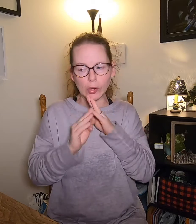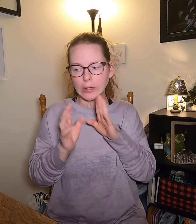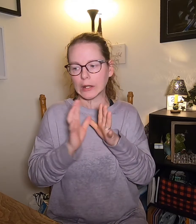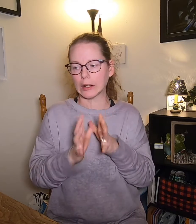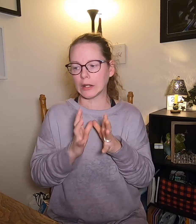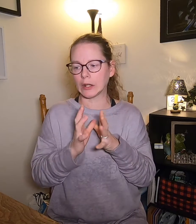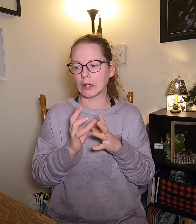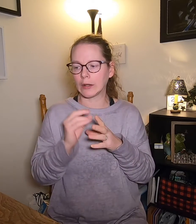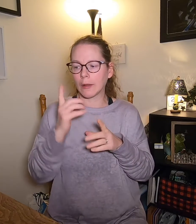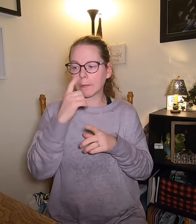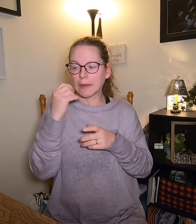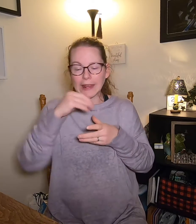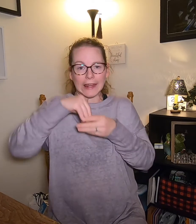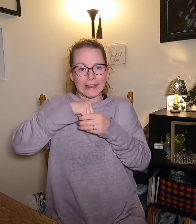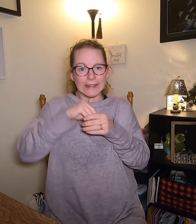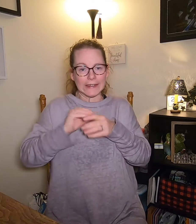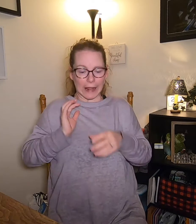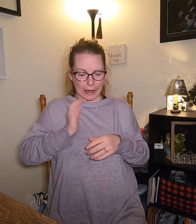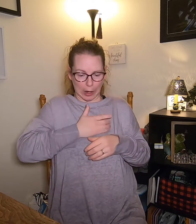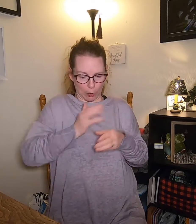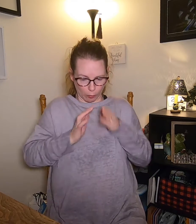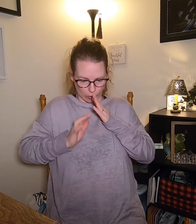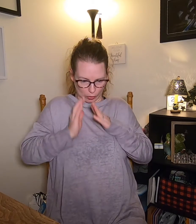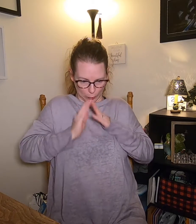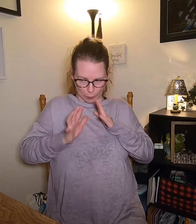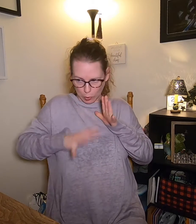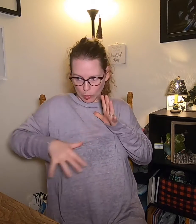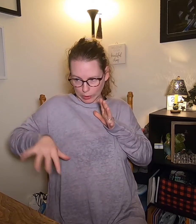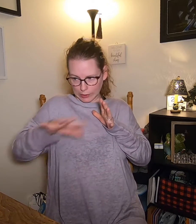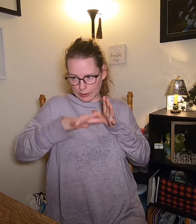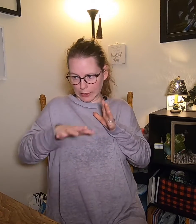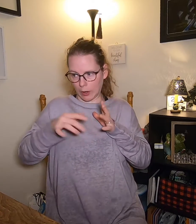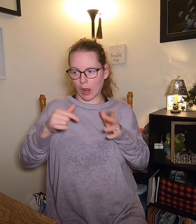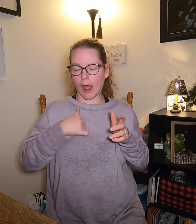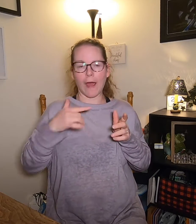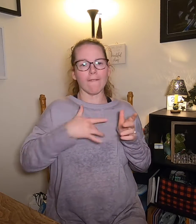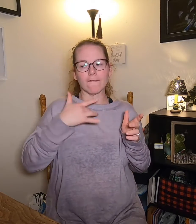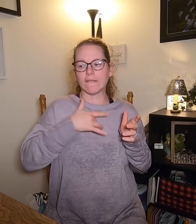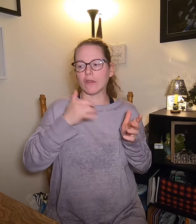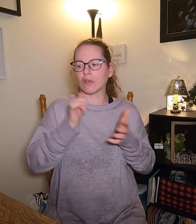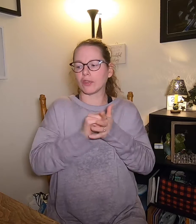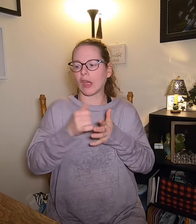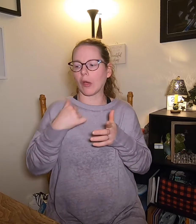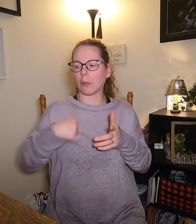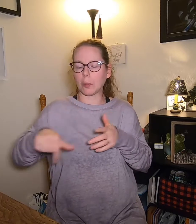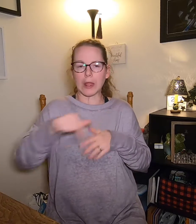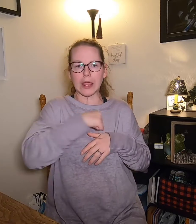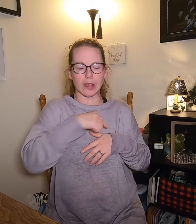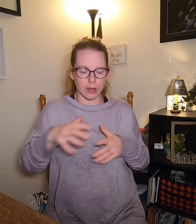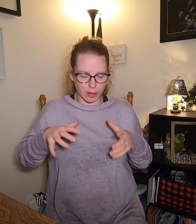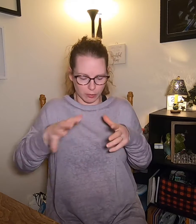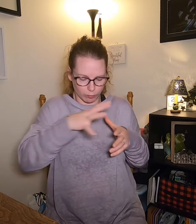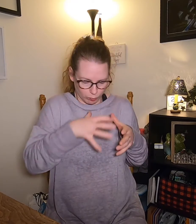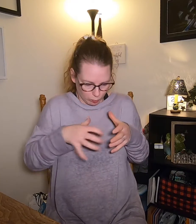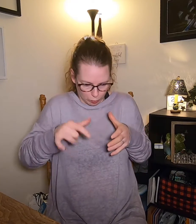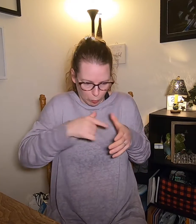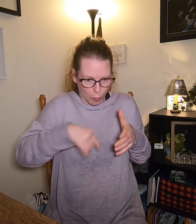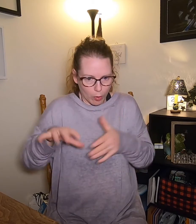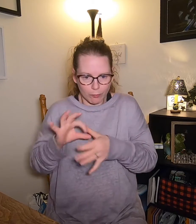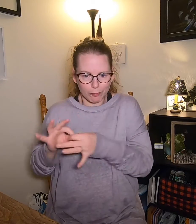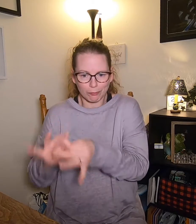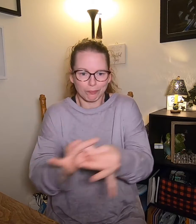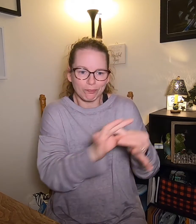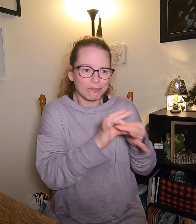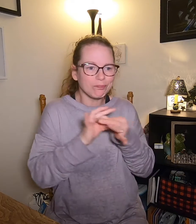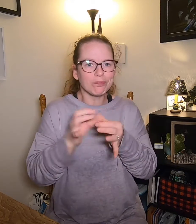because inside our Deaf communi I feel that we can all relate